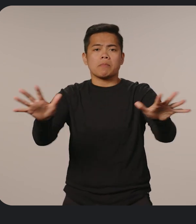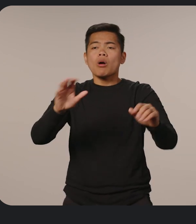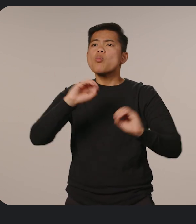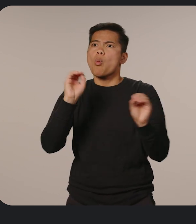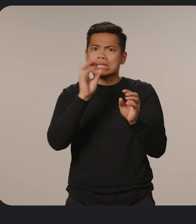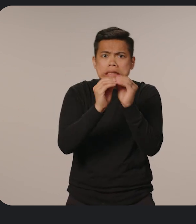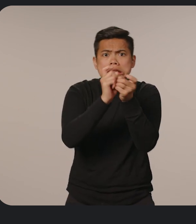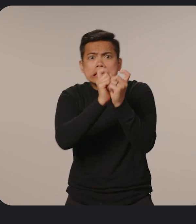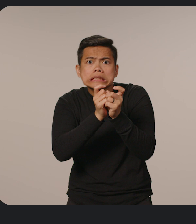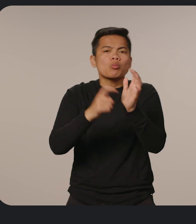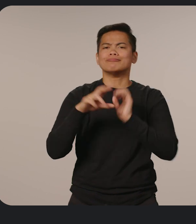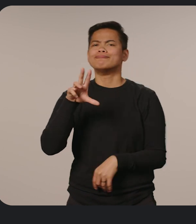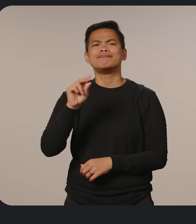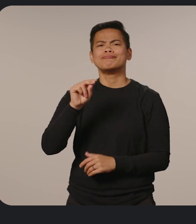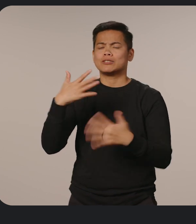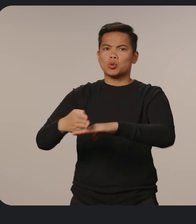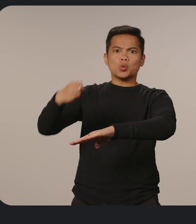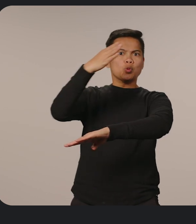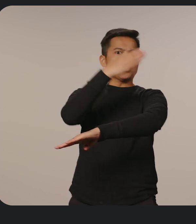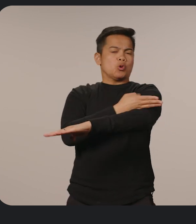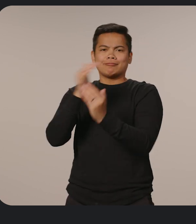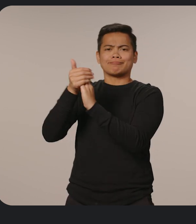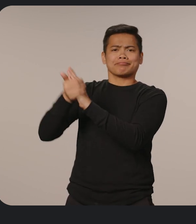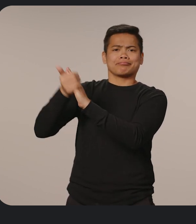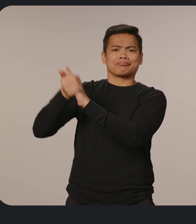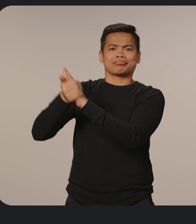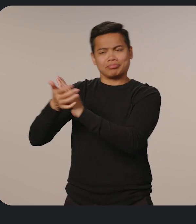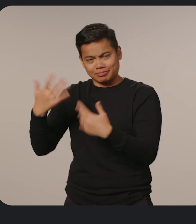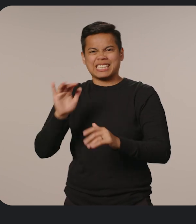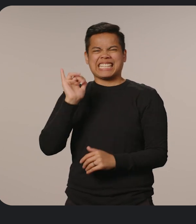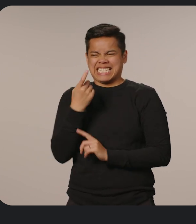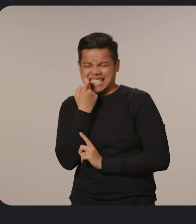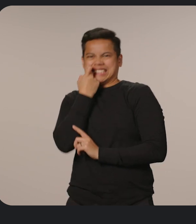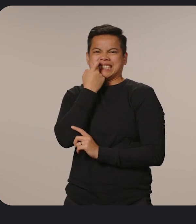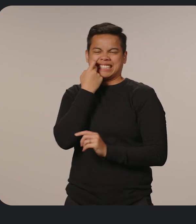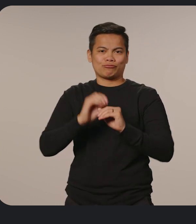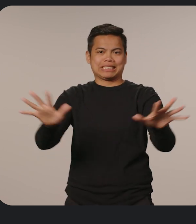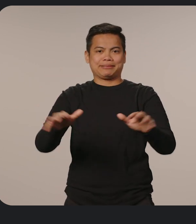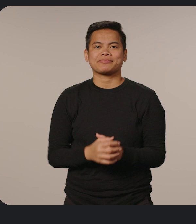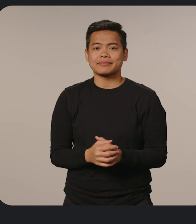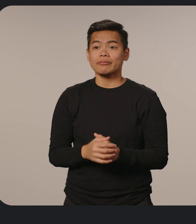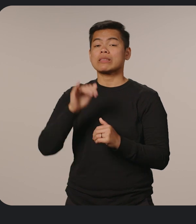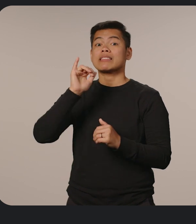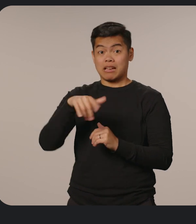extension is available you can update to the latest version with one click